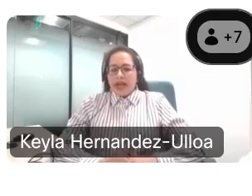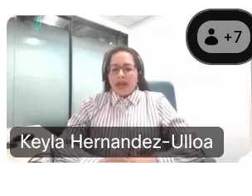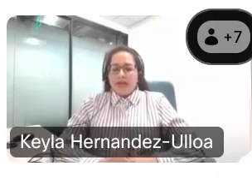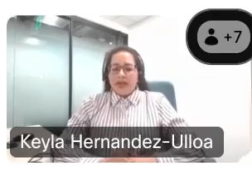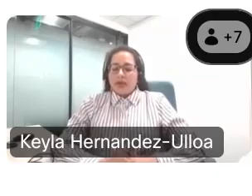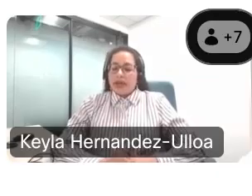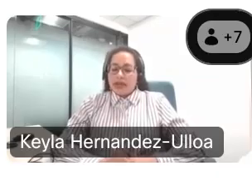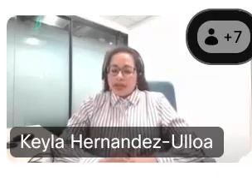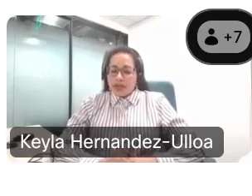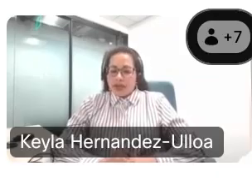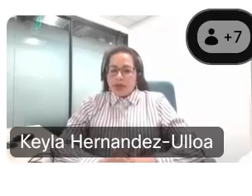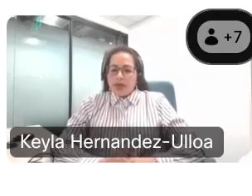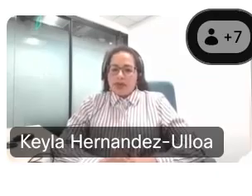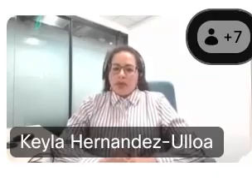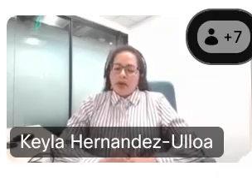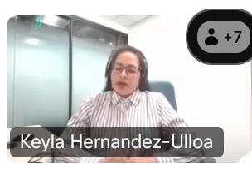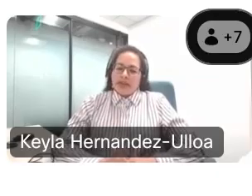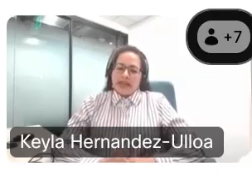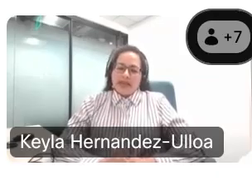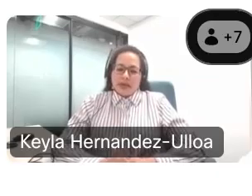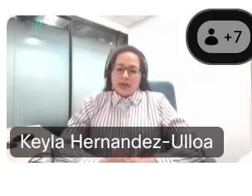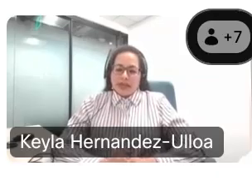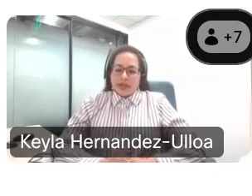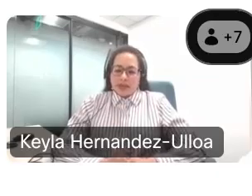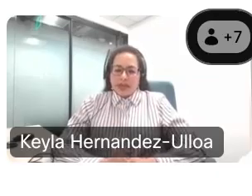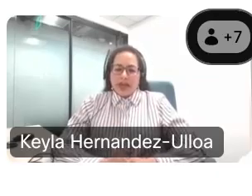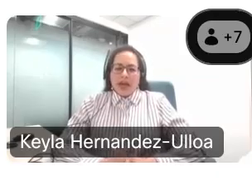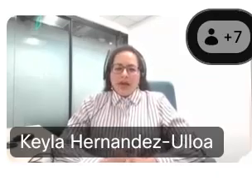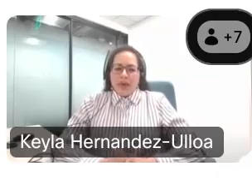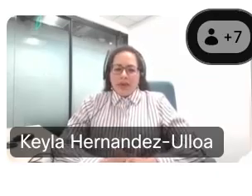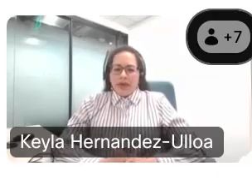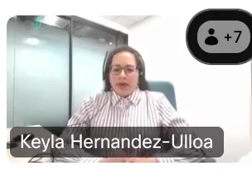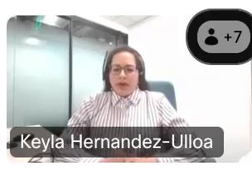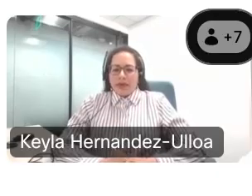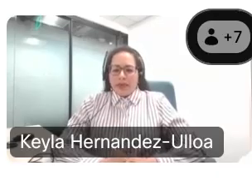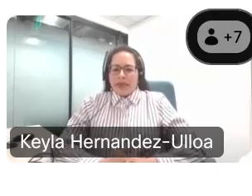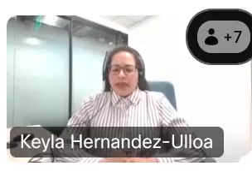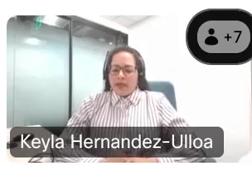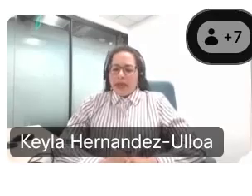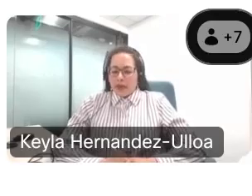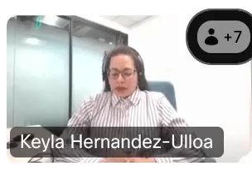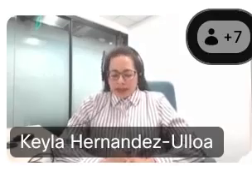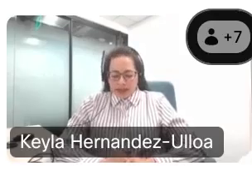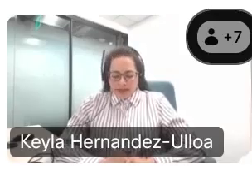and a lot of these organizations were also part of that December 2020 webinar that we hosted.